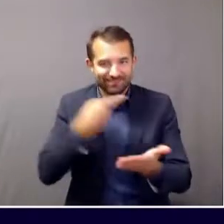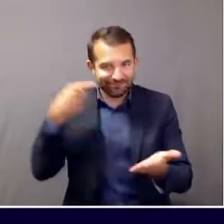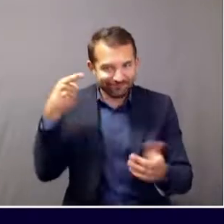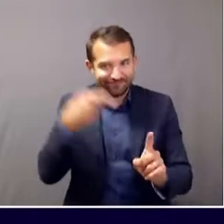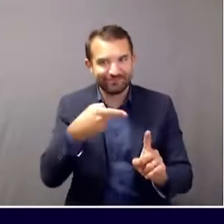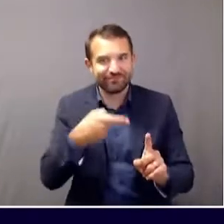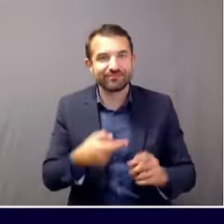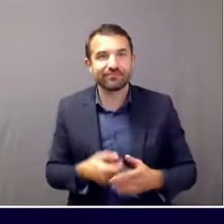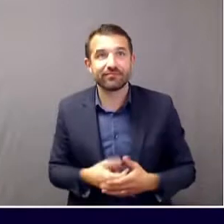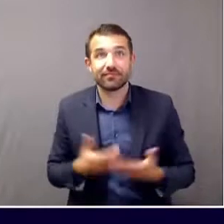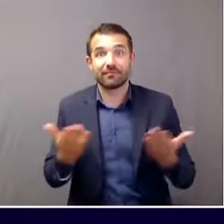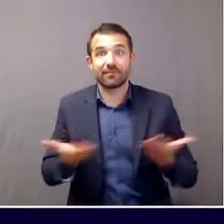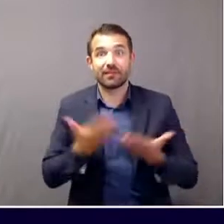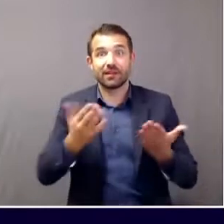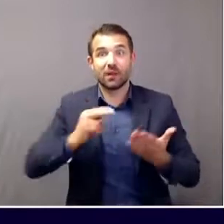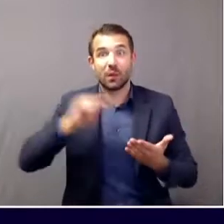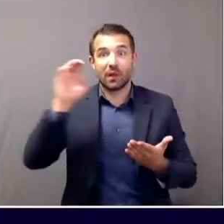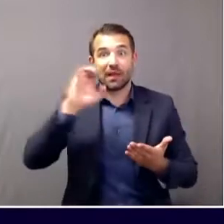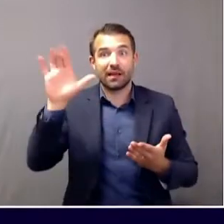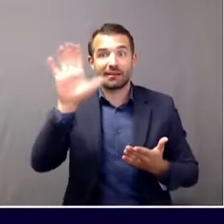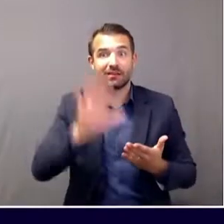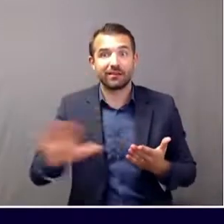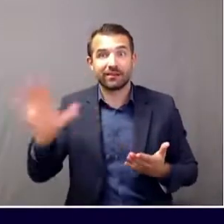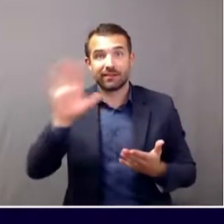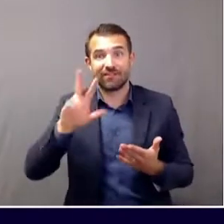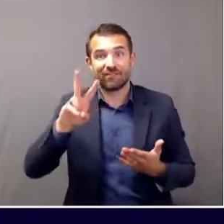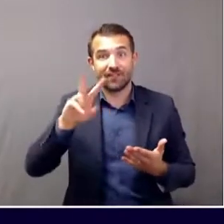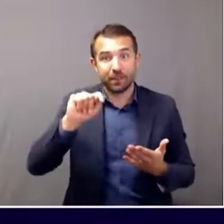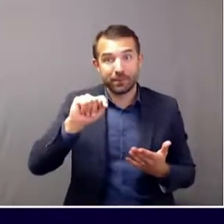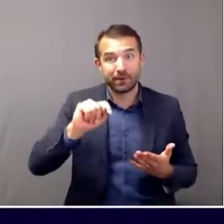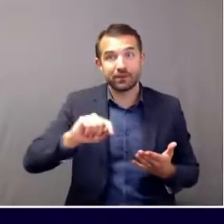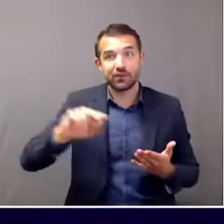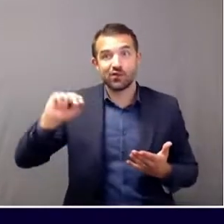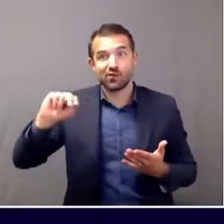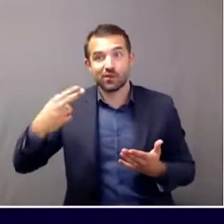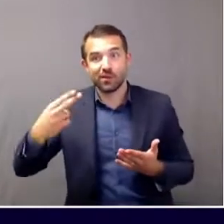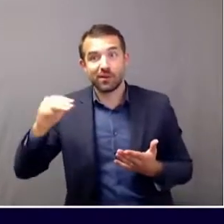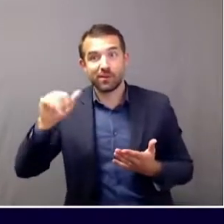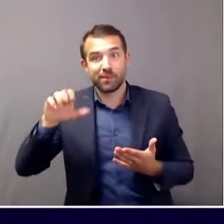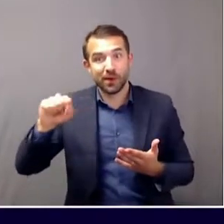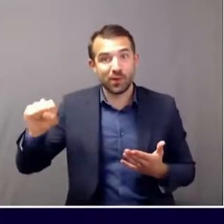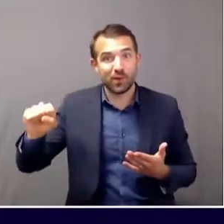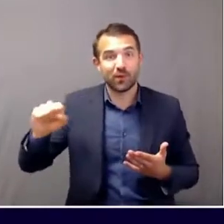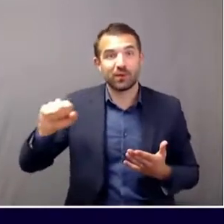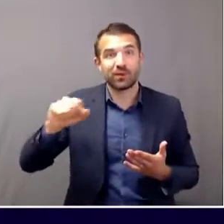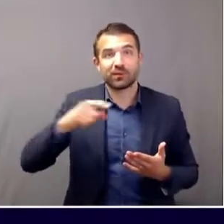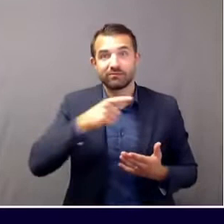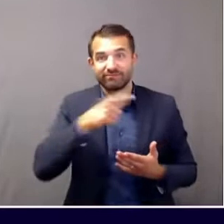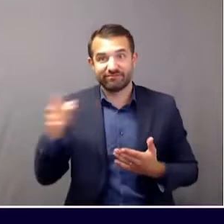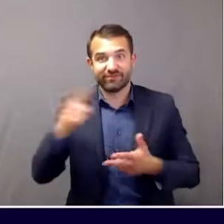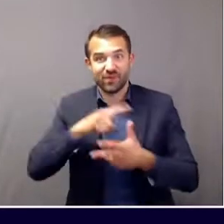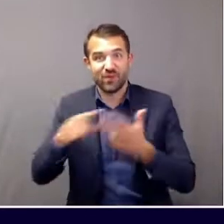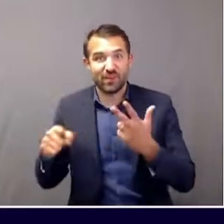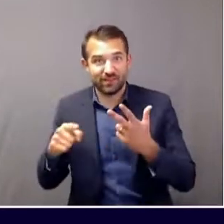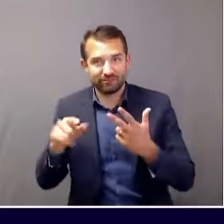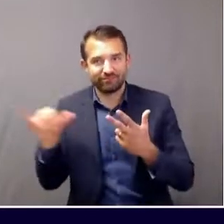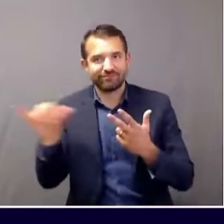my counterparts in Vermont New Hampshire and Massachusetts